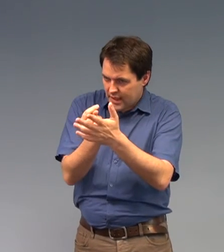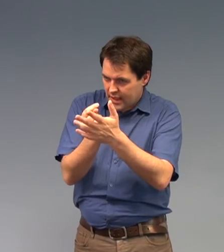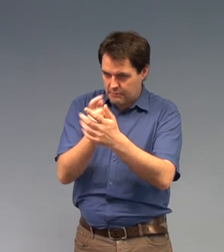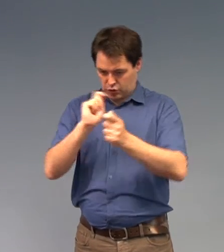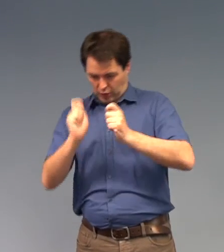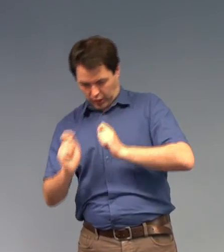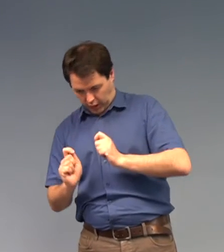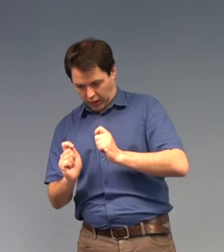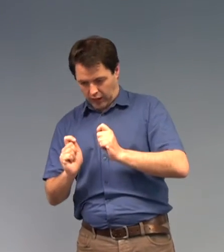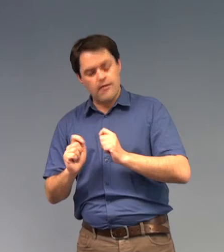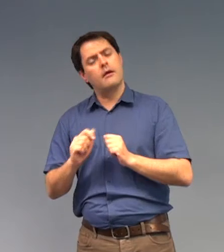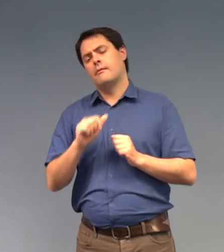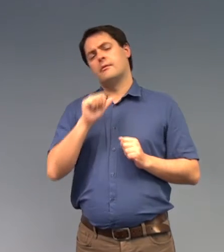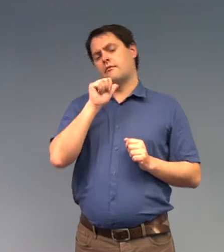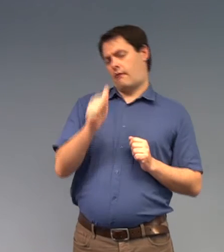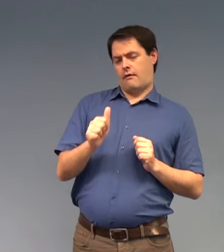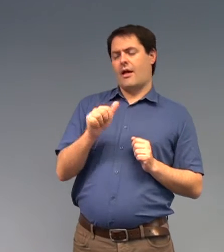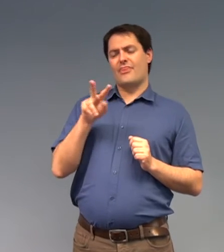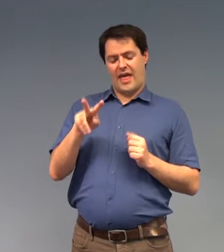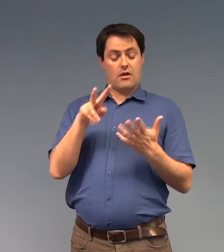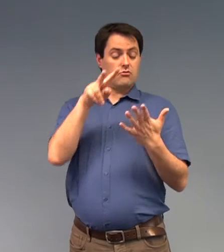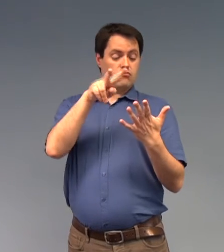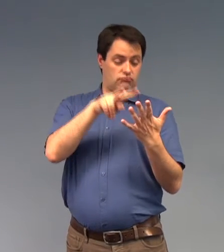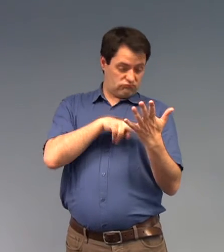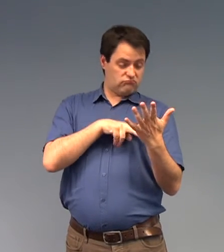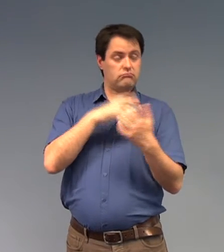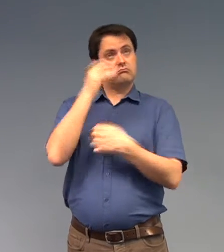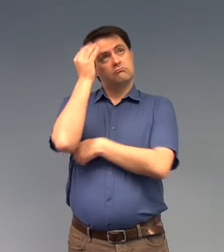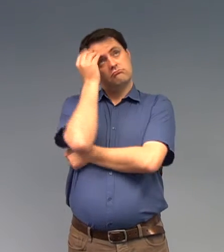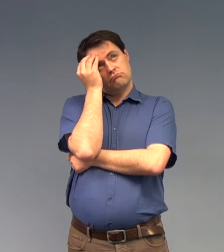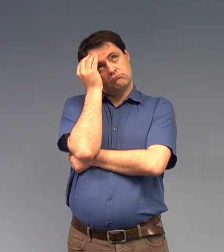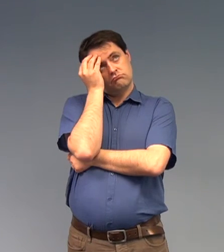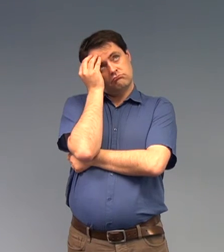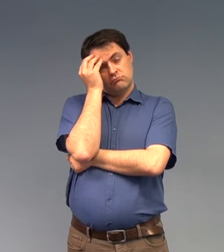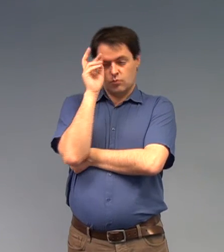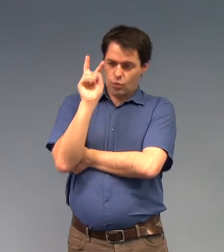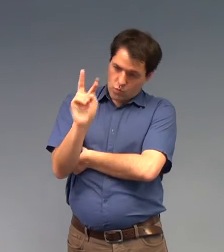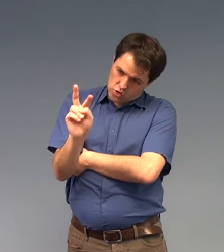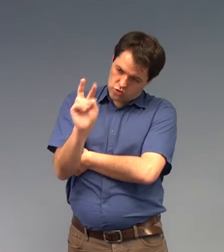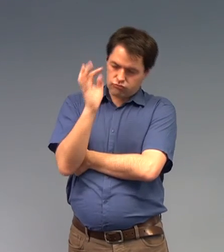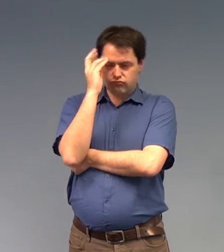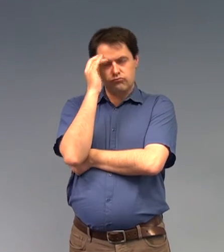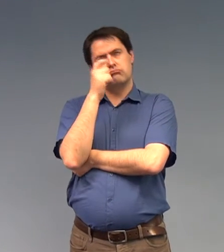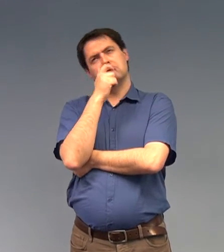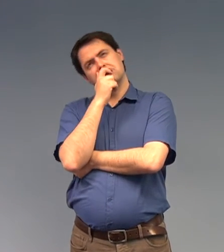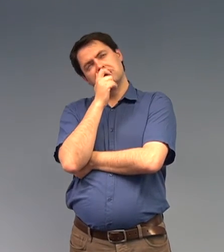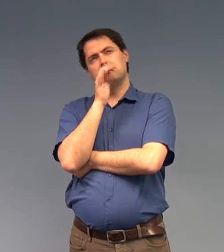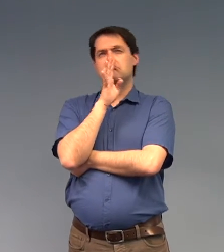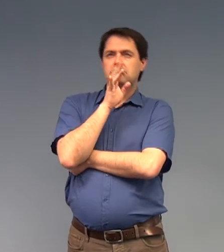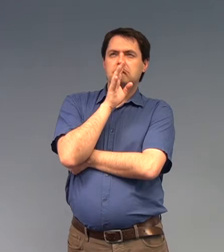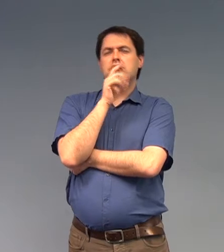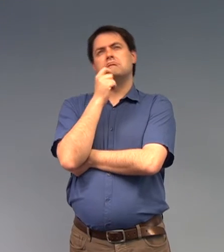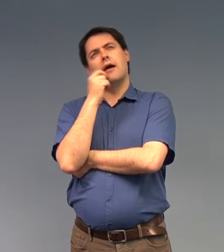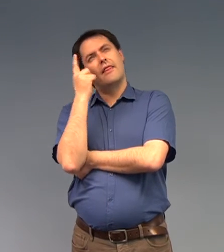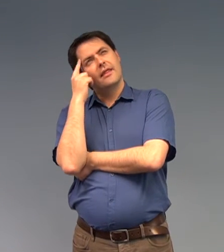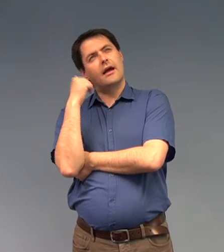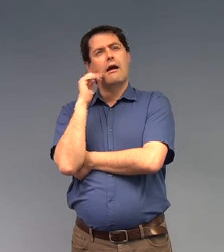watched the videotape, adjusted their rendering accordingly. They chose not to do that.